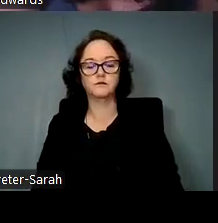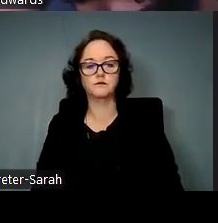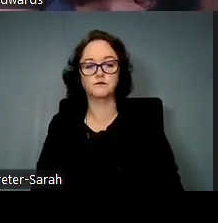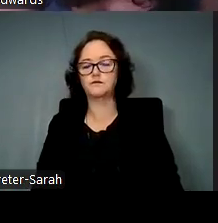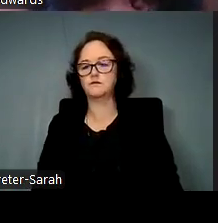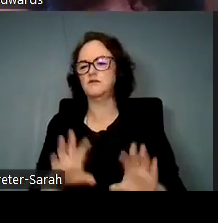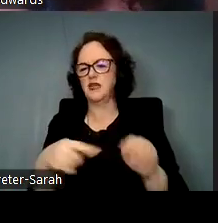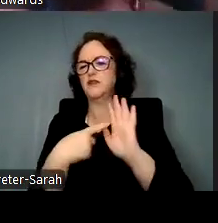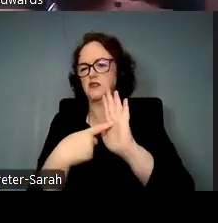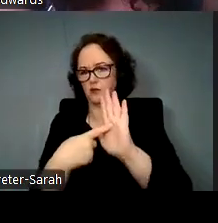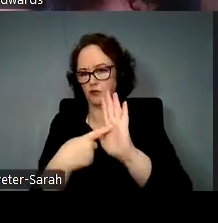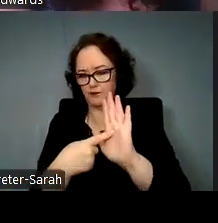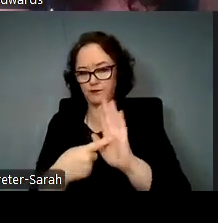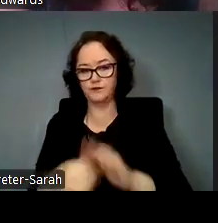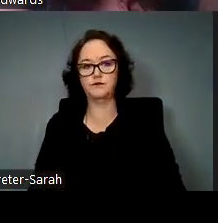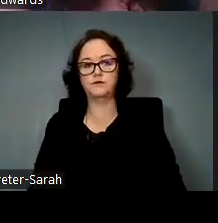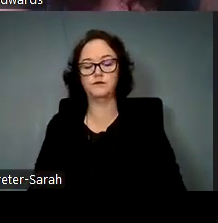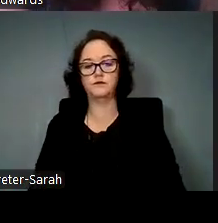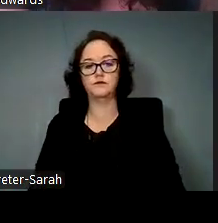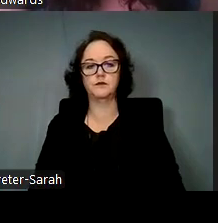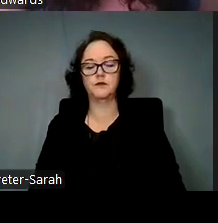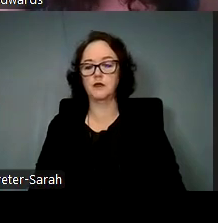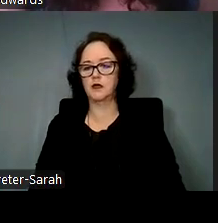talk about, how do we actually comment on services? So,